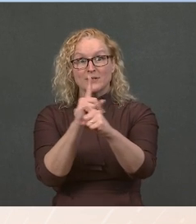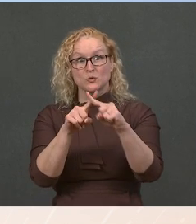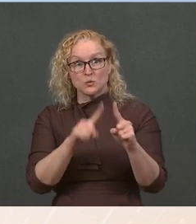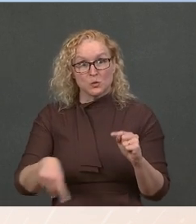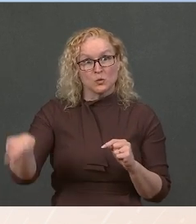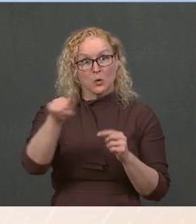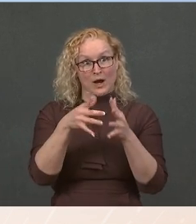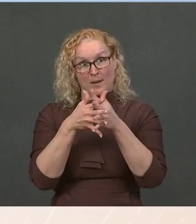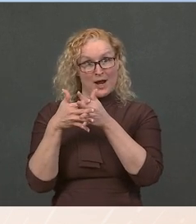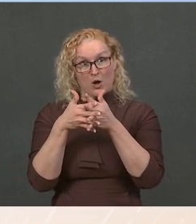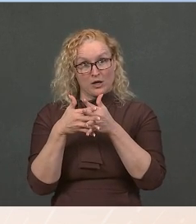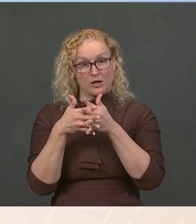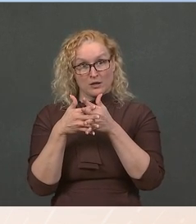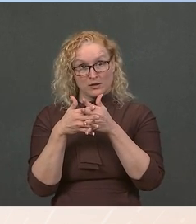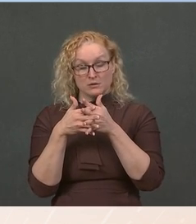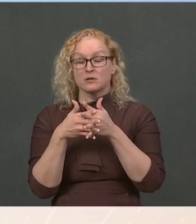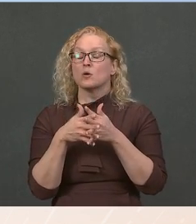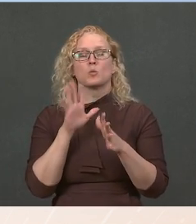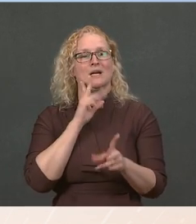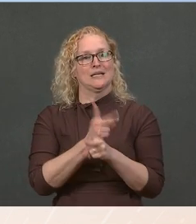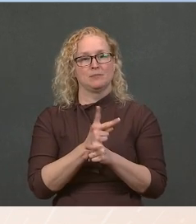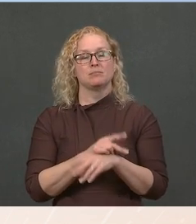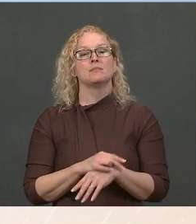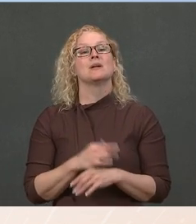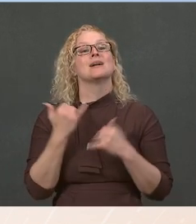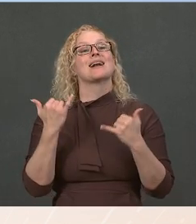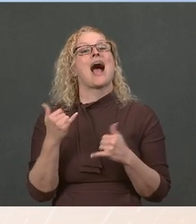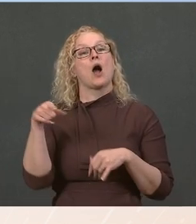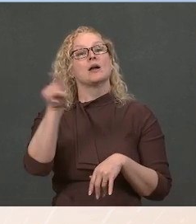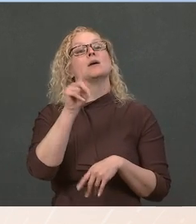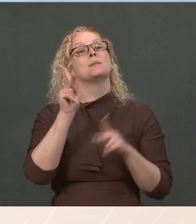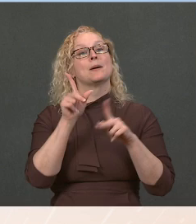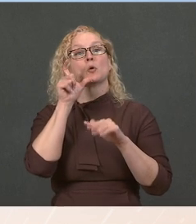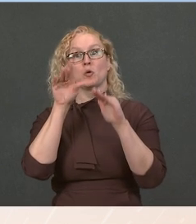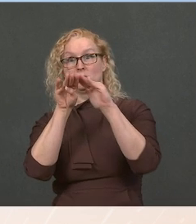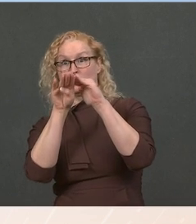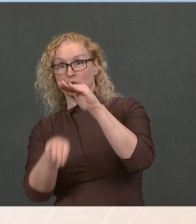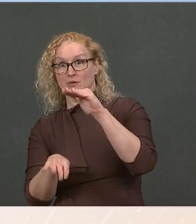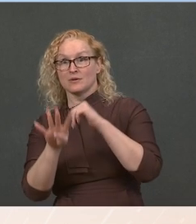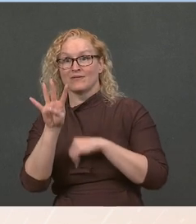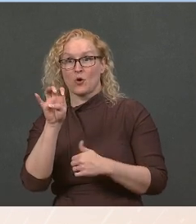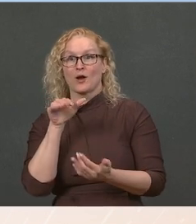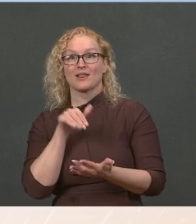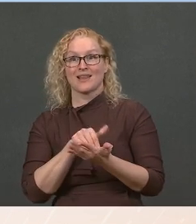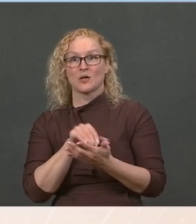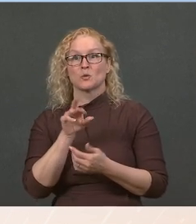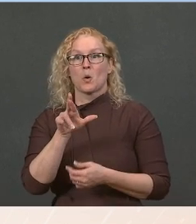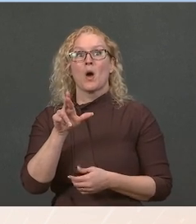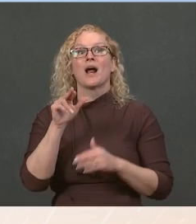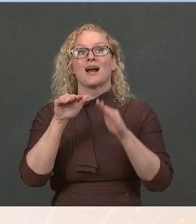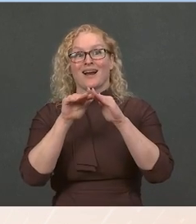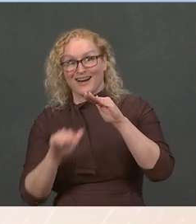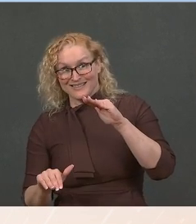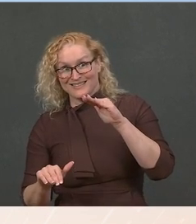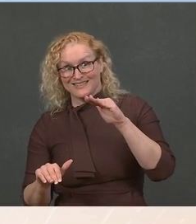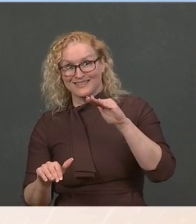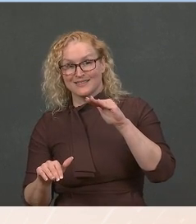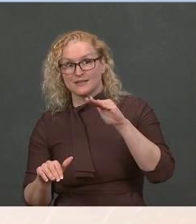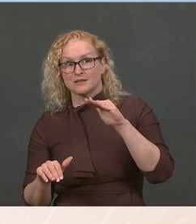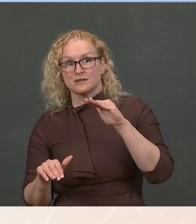do not see any taxes -- tax -- taxes on them and also just making sure that it doesn't add to the deficit.